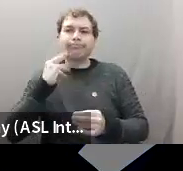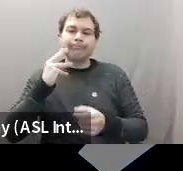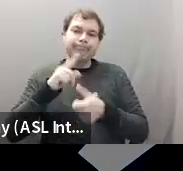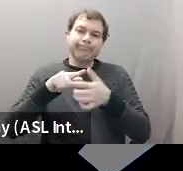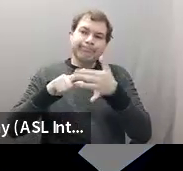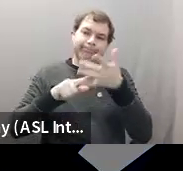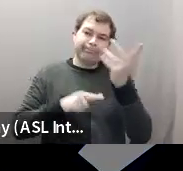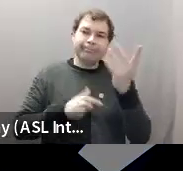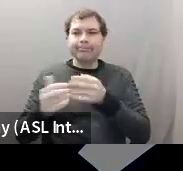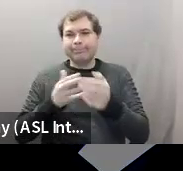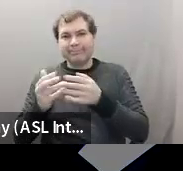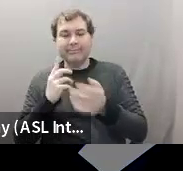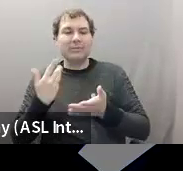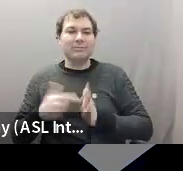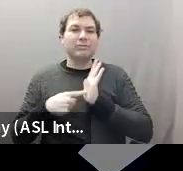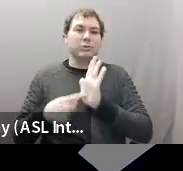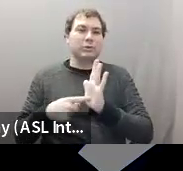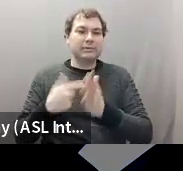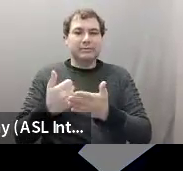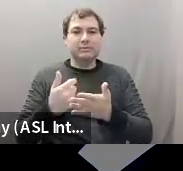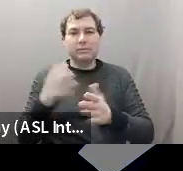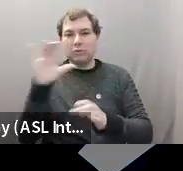Troy Bowser: to be looking for the the help. Troy Bowser: So.